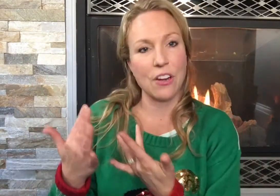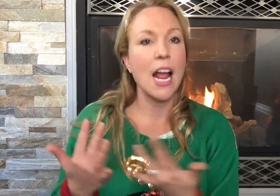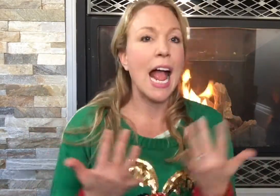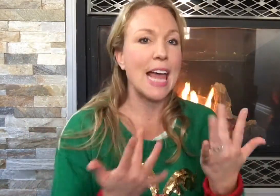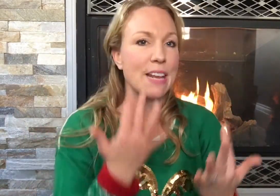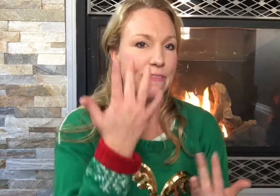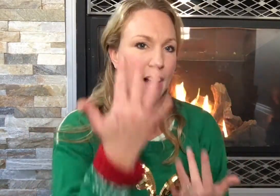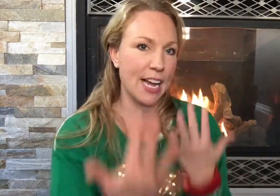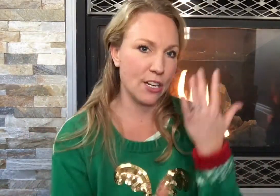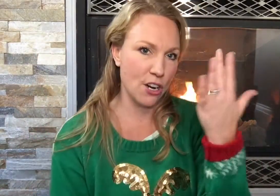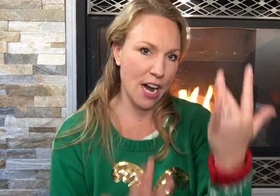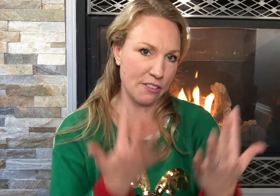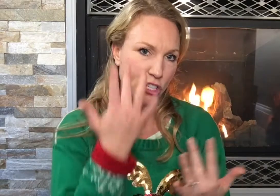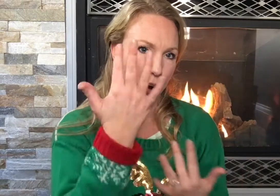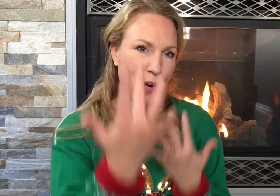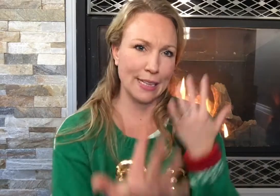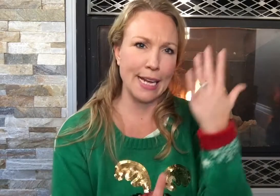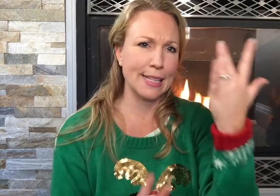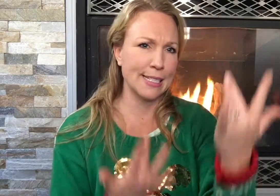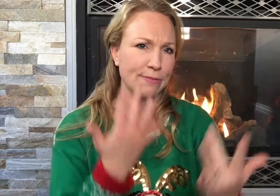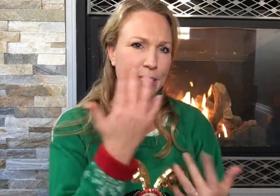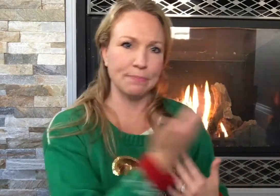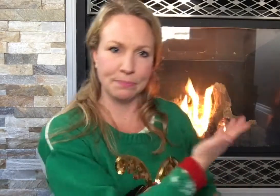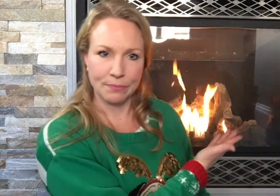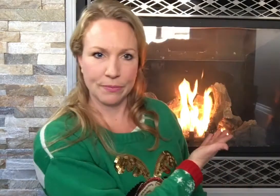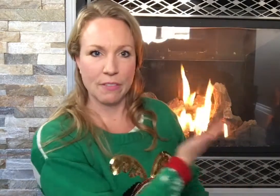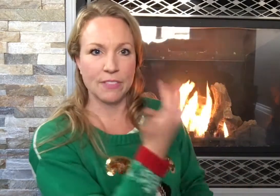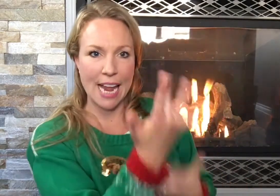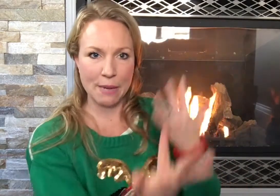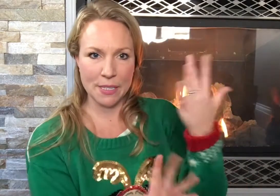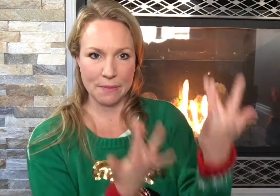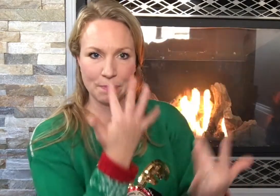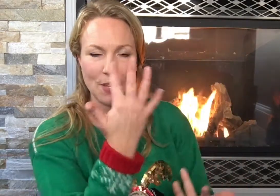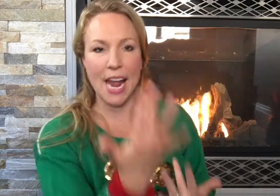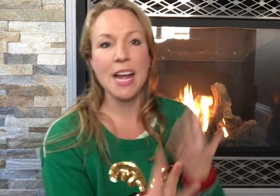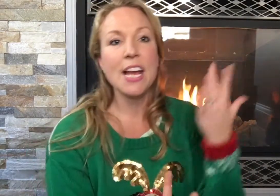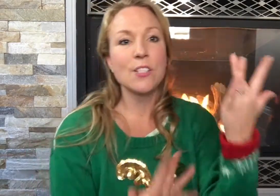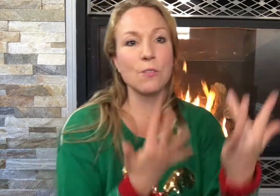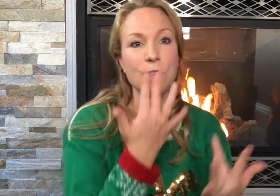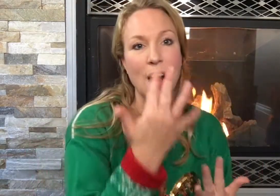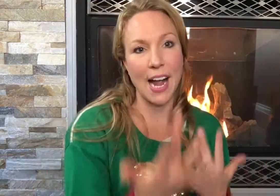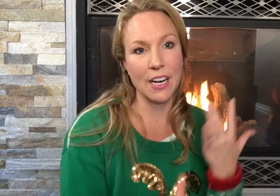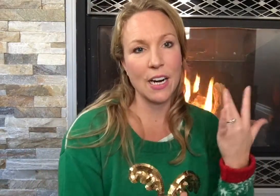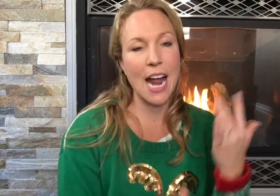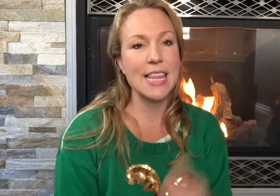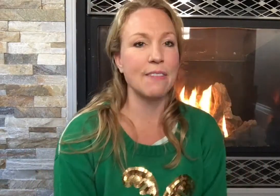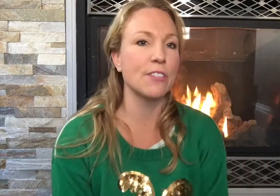and then FIRE, you're kind of showing like the different flames. Okay, so FIRE, and then for